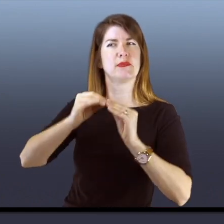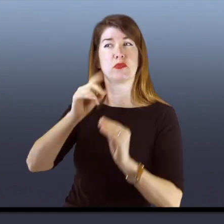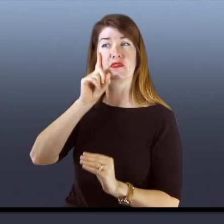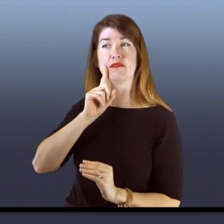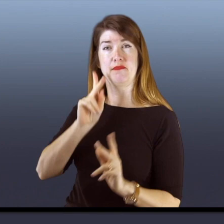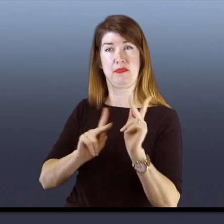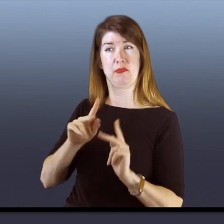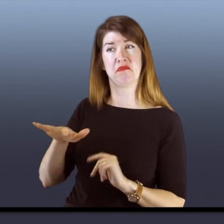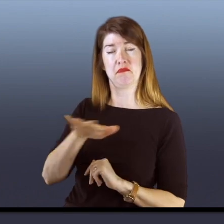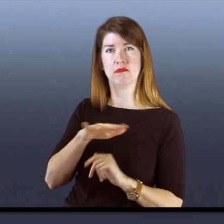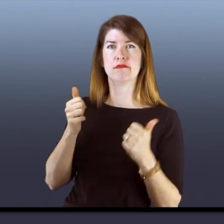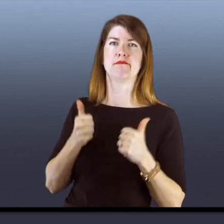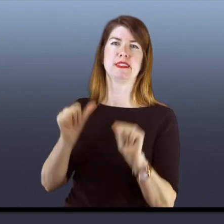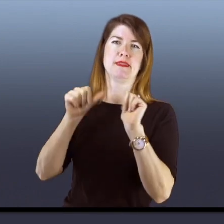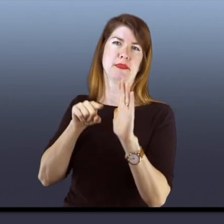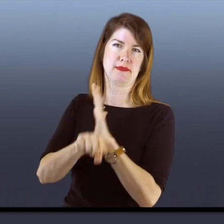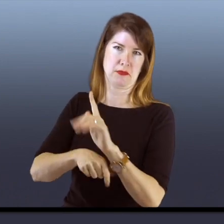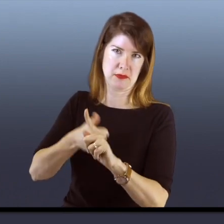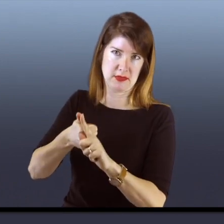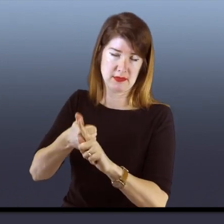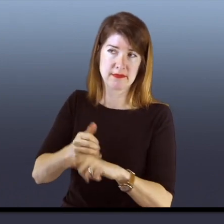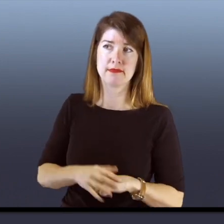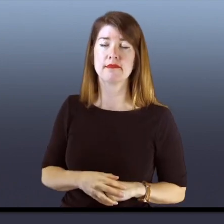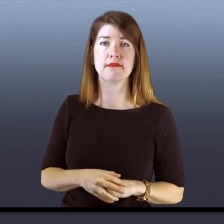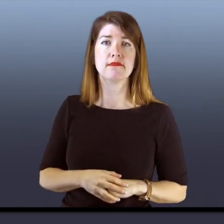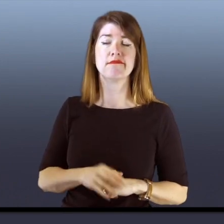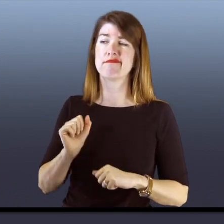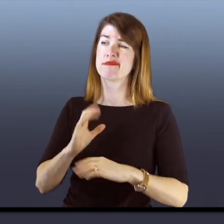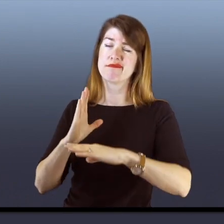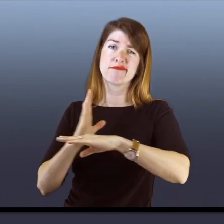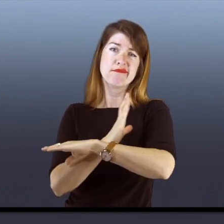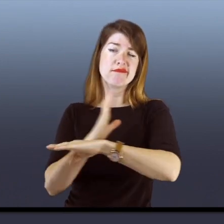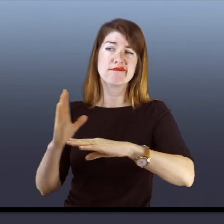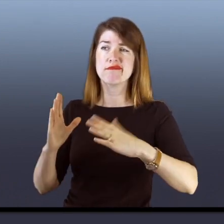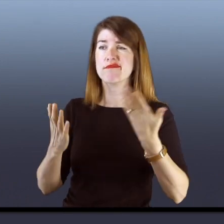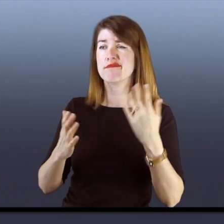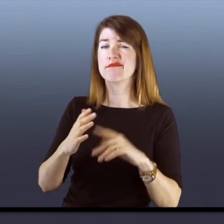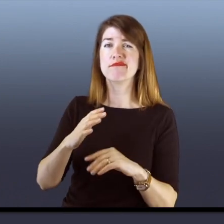That can range to 30% that have seriously also considered suicide.